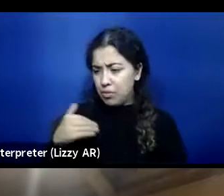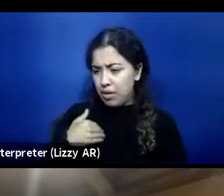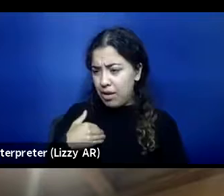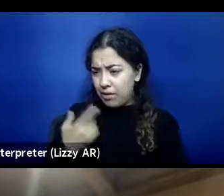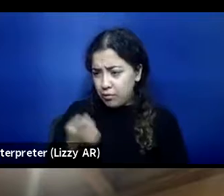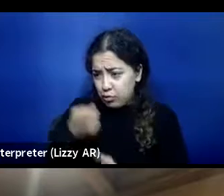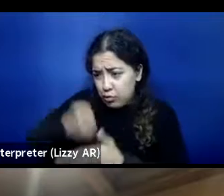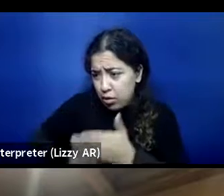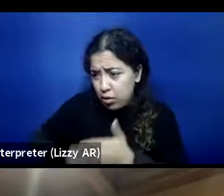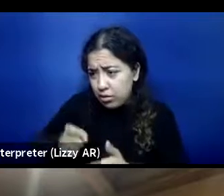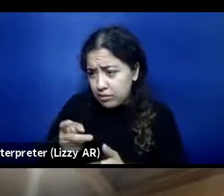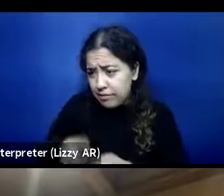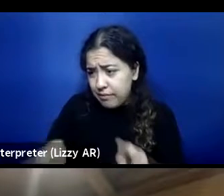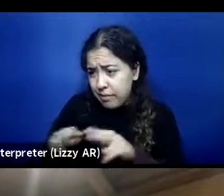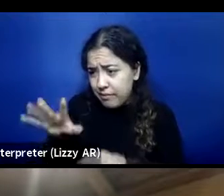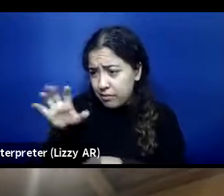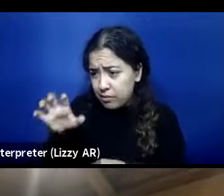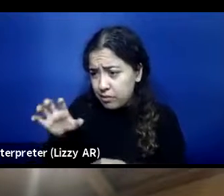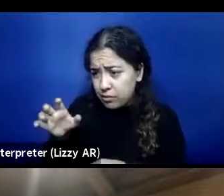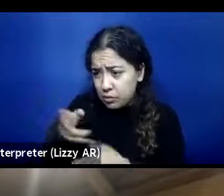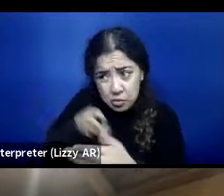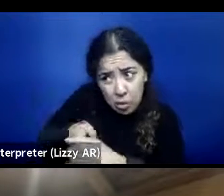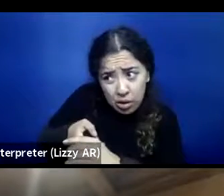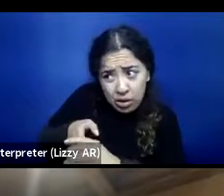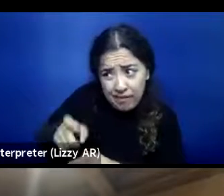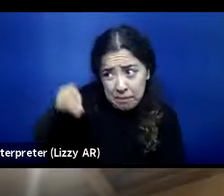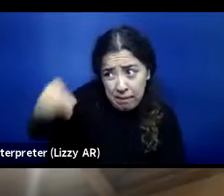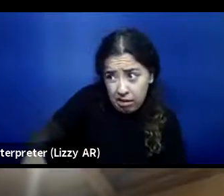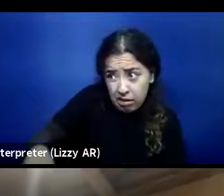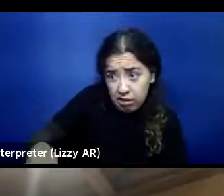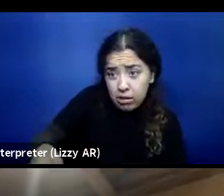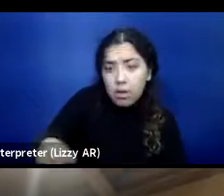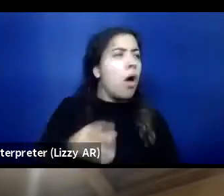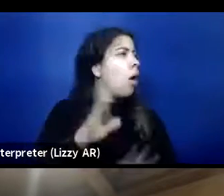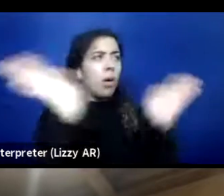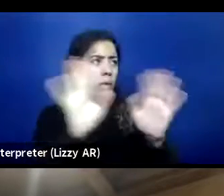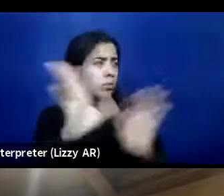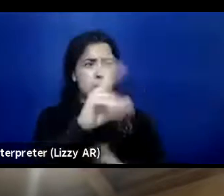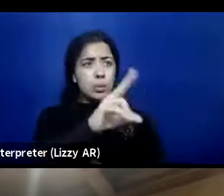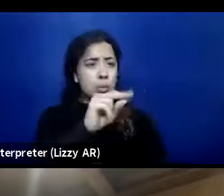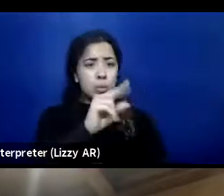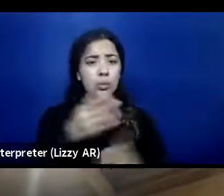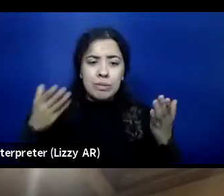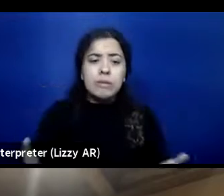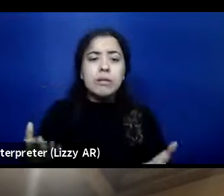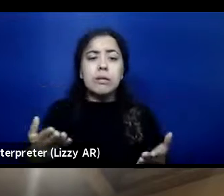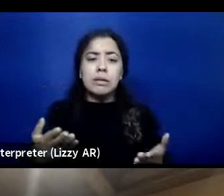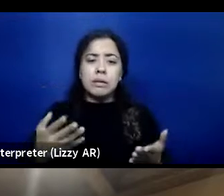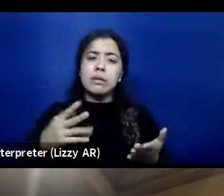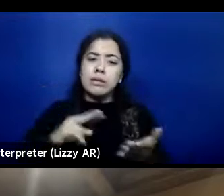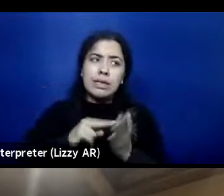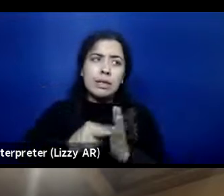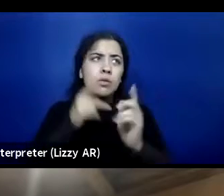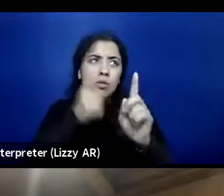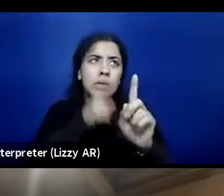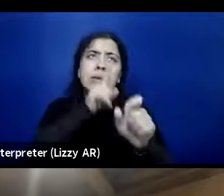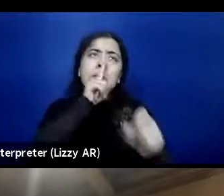This is about the intention and commitment of a brand and a leader. This has nothing to do with money.